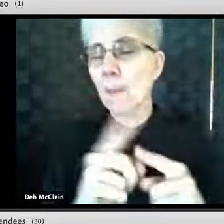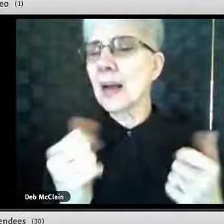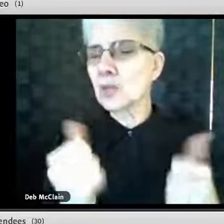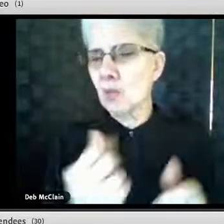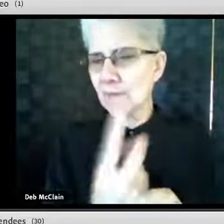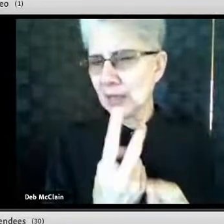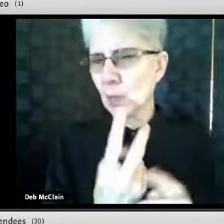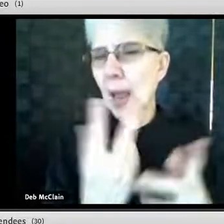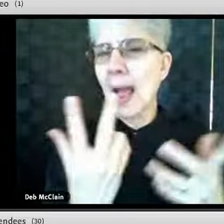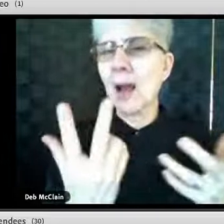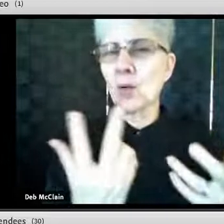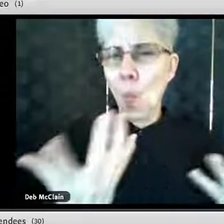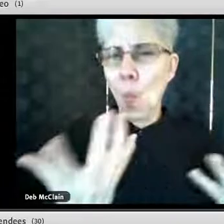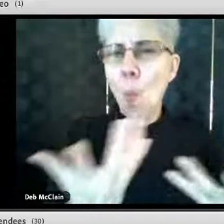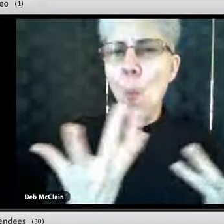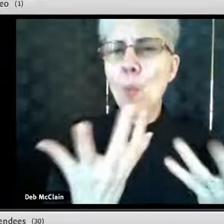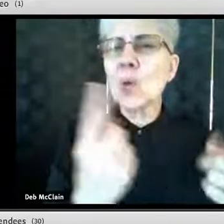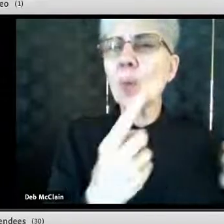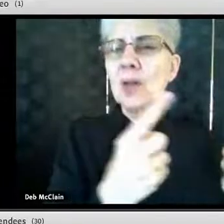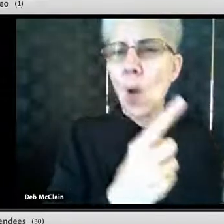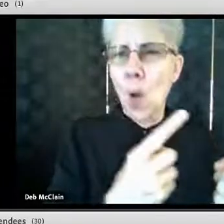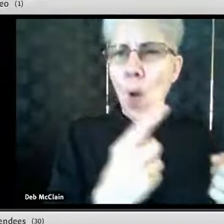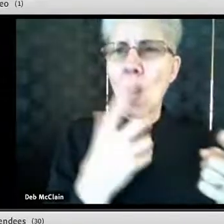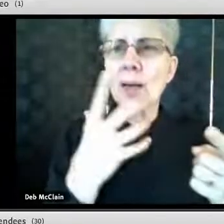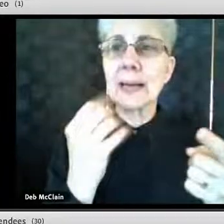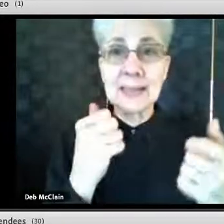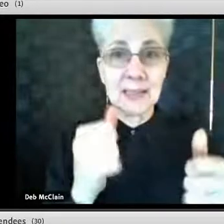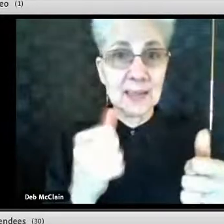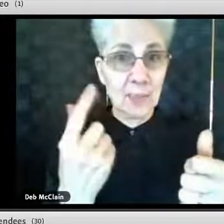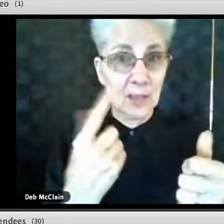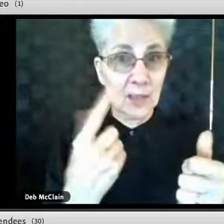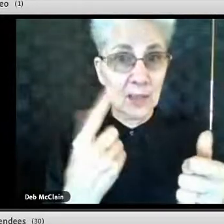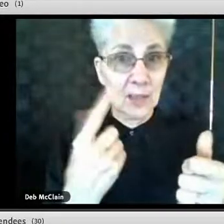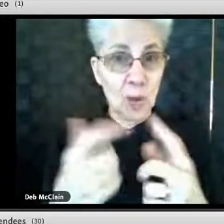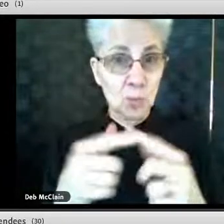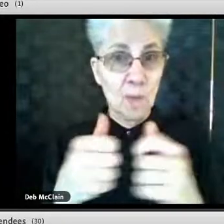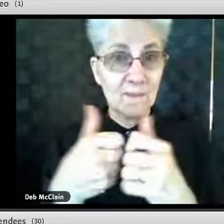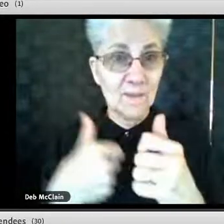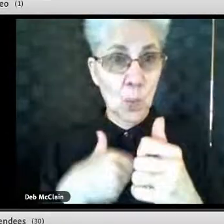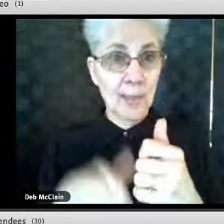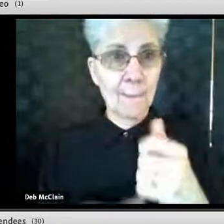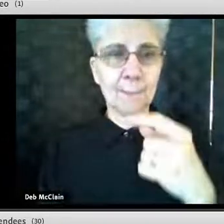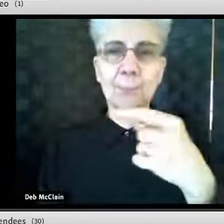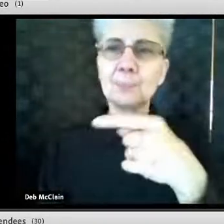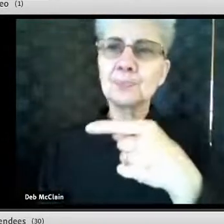But try and figure out what is going on and is it a trend that you want to avoid.